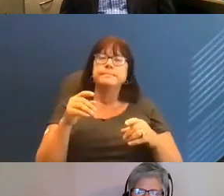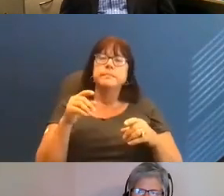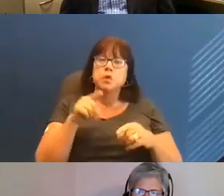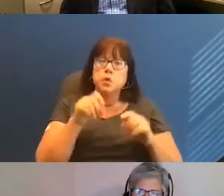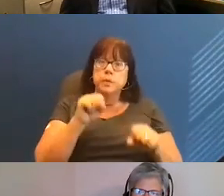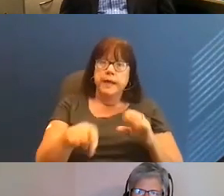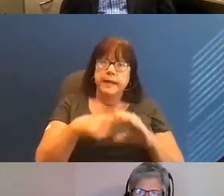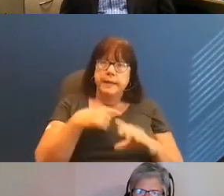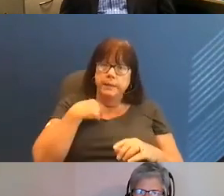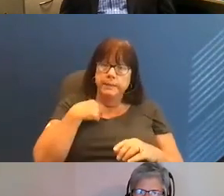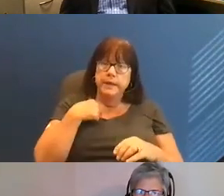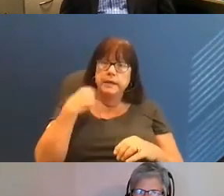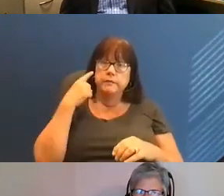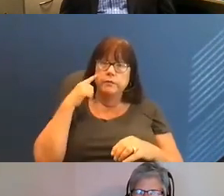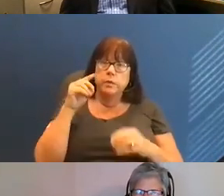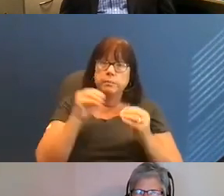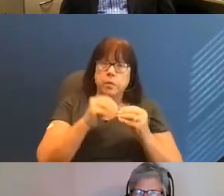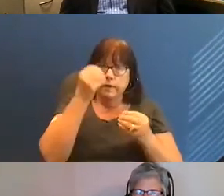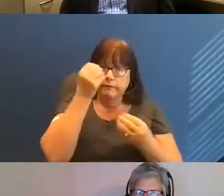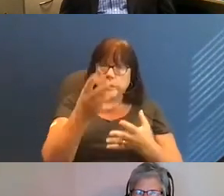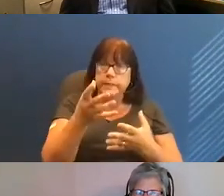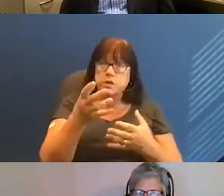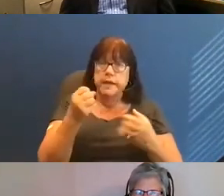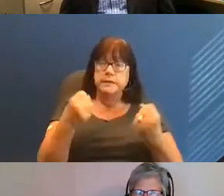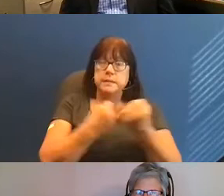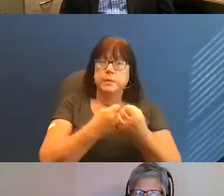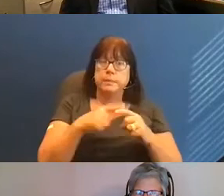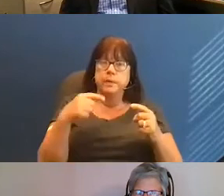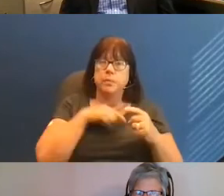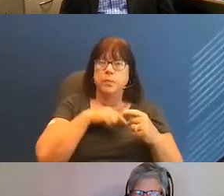and ask me for more information and for support, but we've decided to push the deadline just for